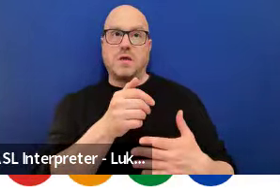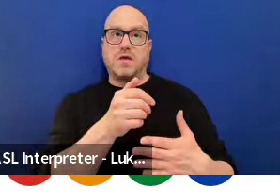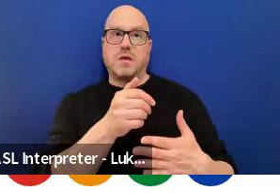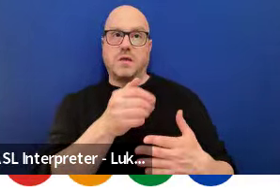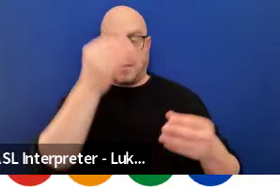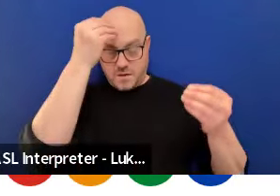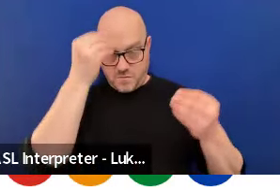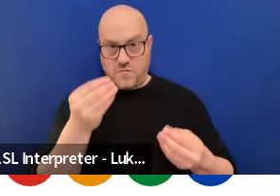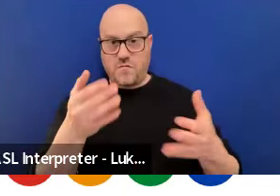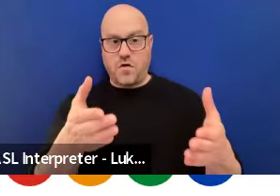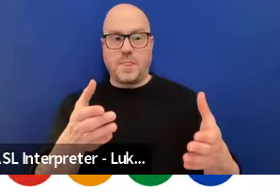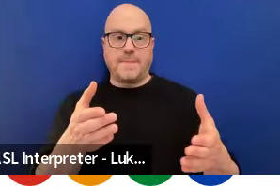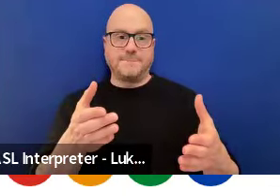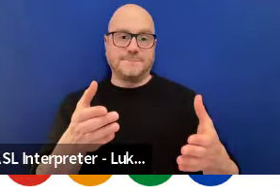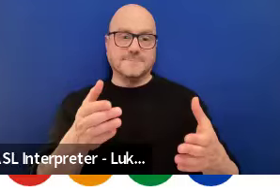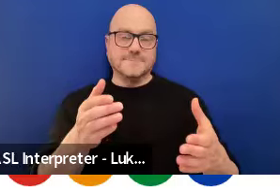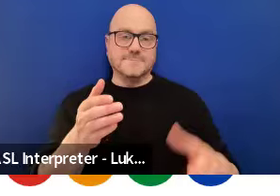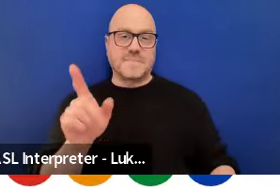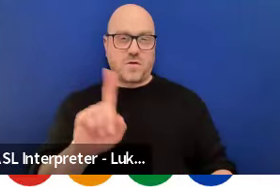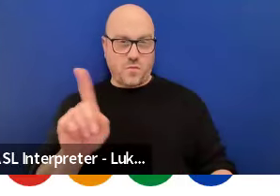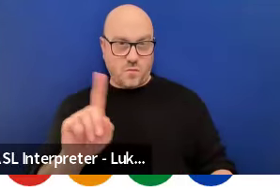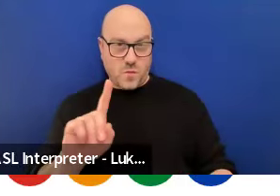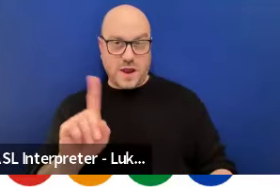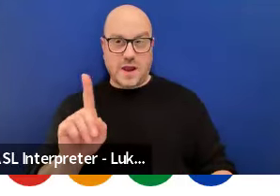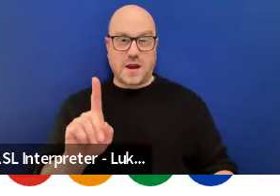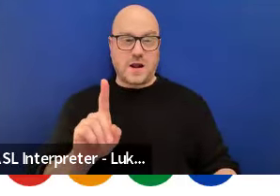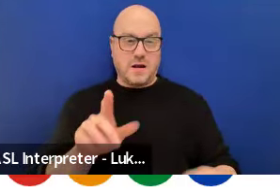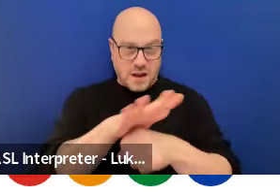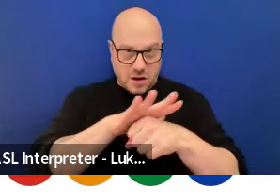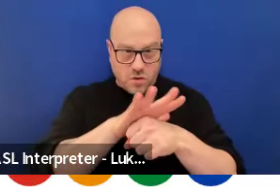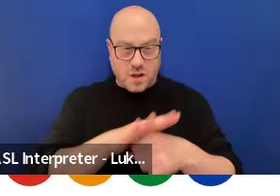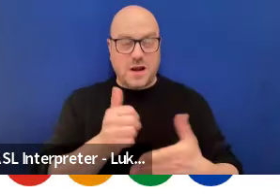THE EXISTENCE OF THE QR CODE WILL BE ABLE TO TELL THE APP WHERE